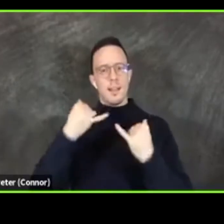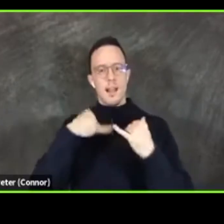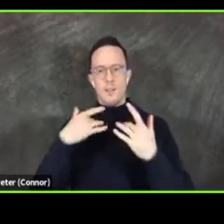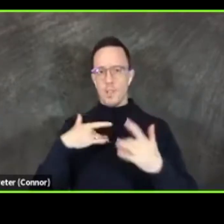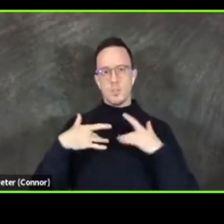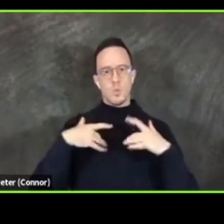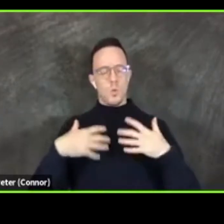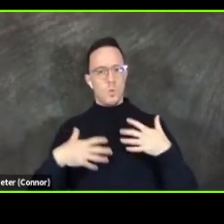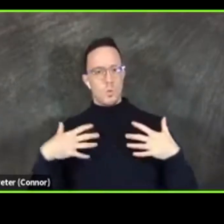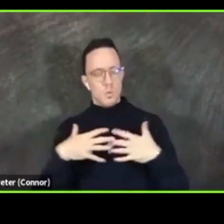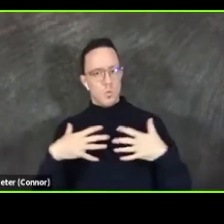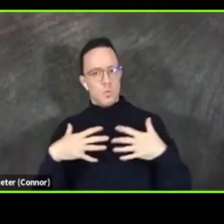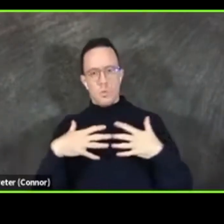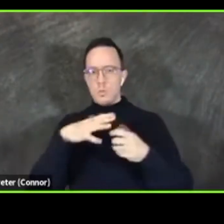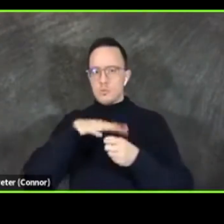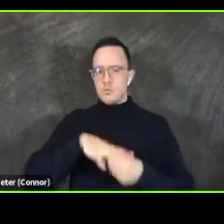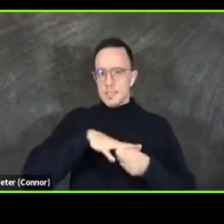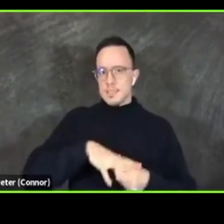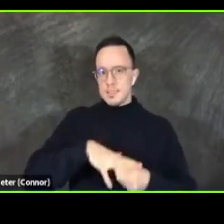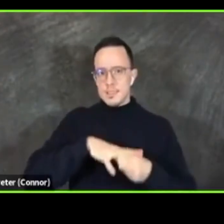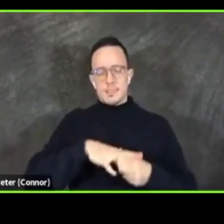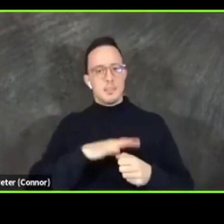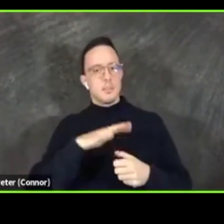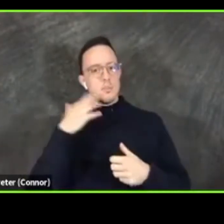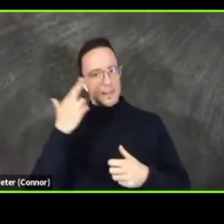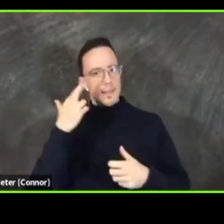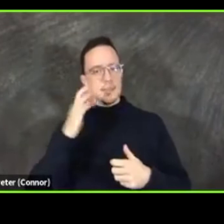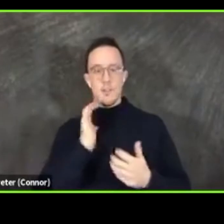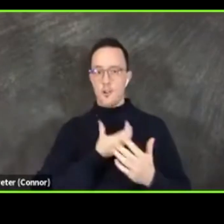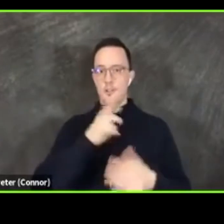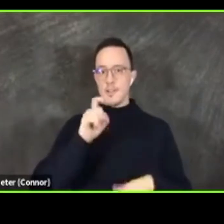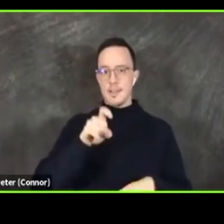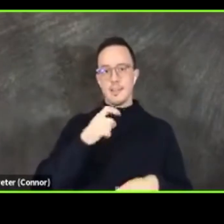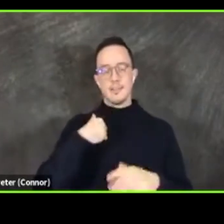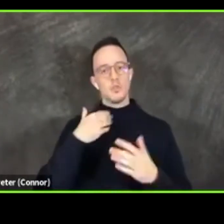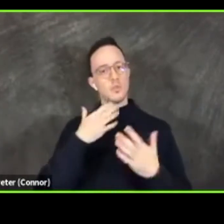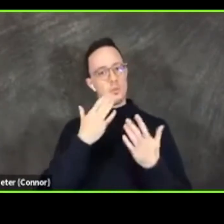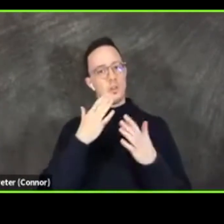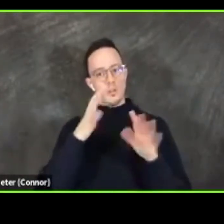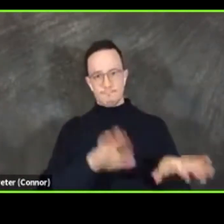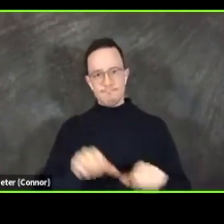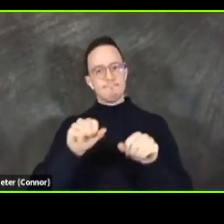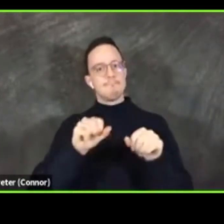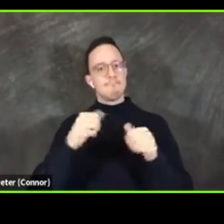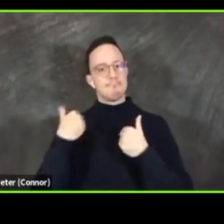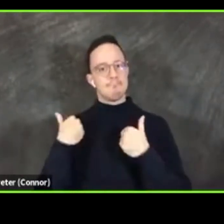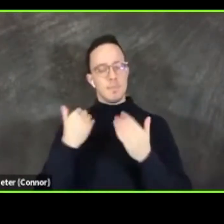TO ORGANIZE AS ARTISTS, CULTURAL WORKERS, SUPPORTERS, AND CITIZENS, WE ENTER THIS SPACE